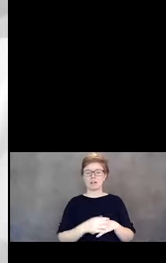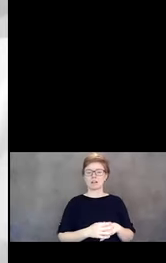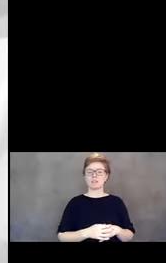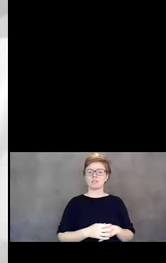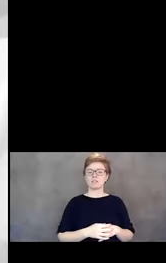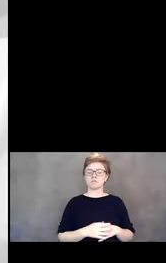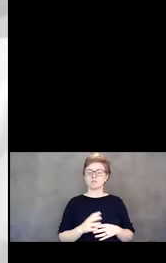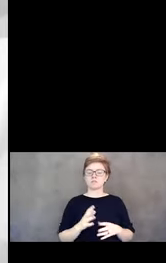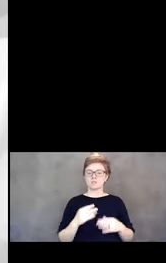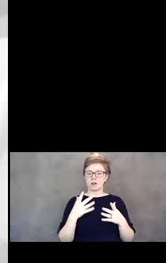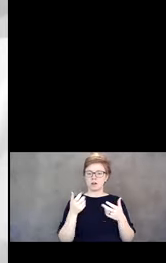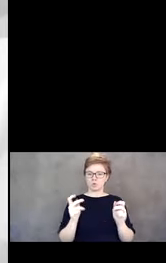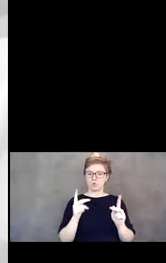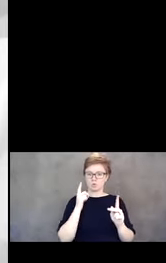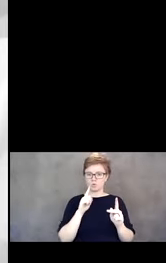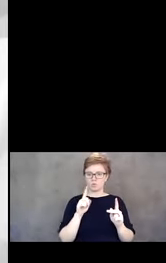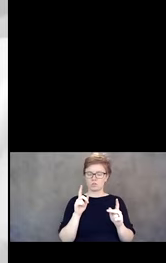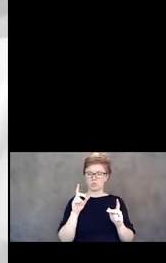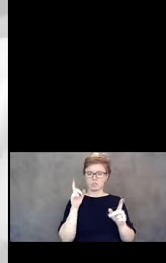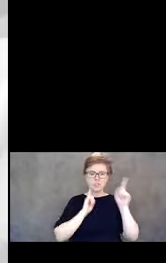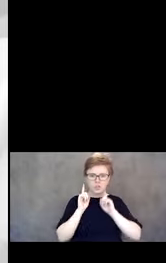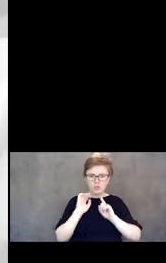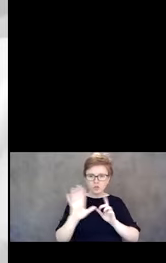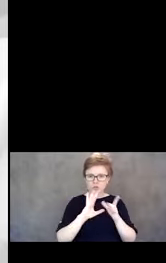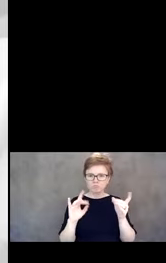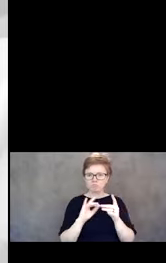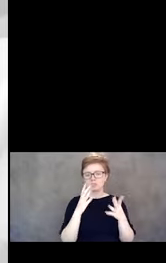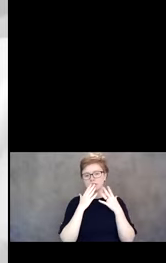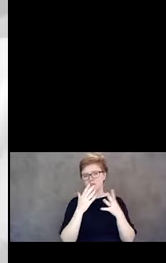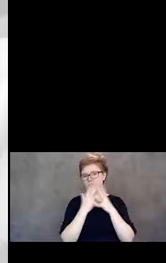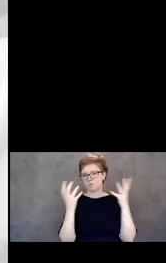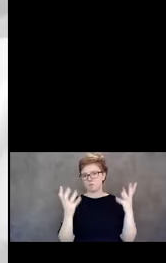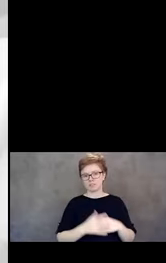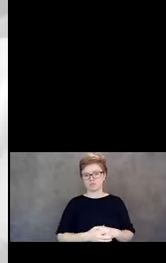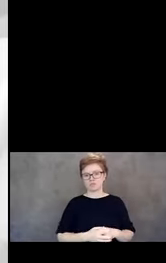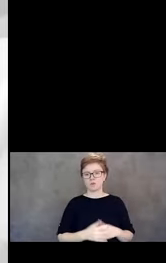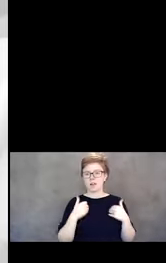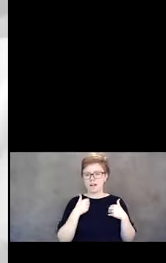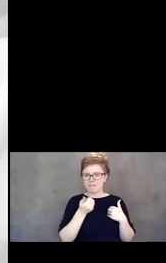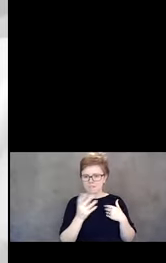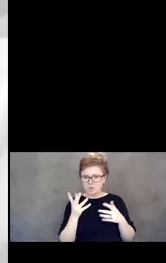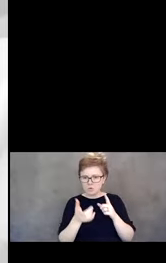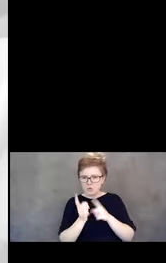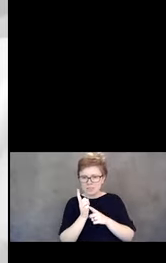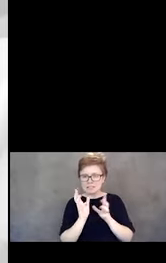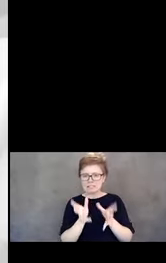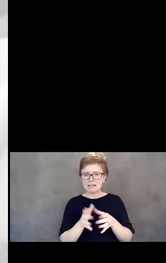hear, what you guys have to say. Thank you so very much. We have a few minutes left and I'm gonna try to,